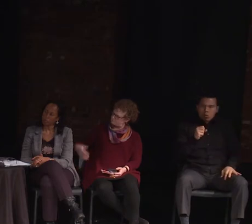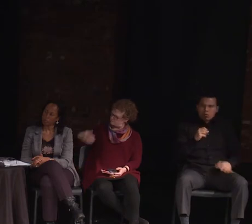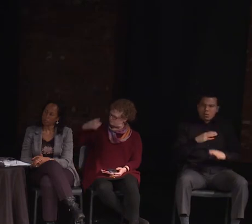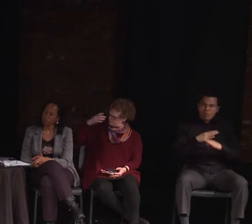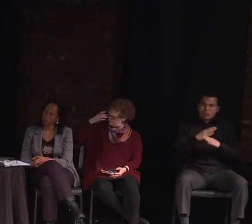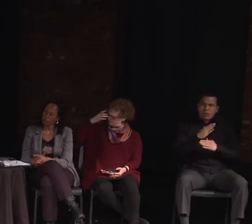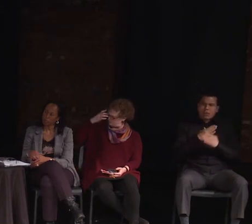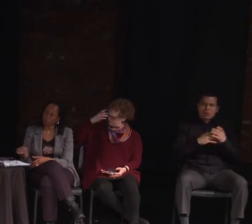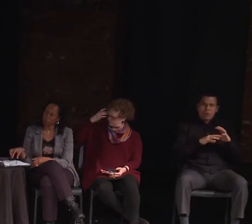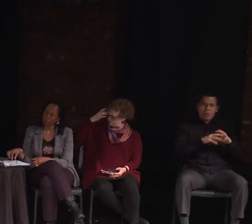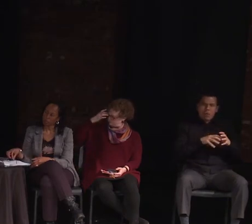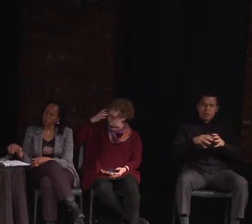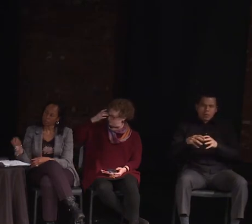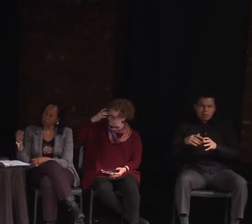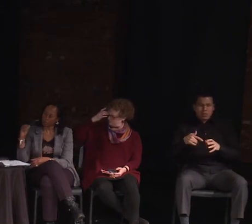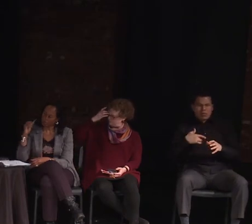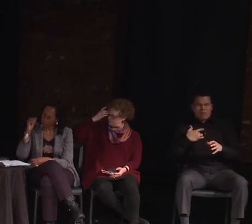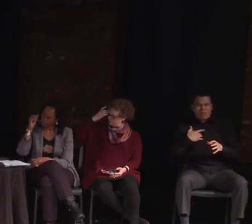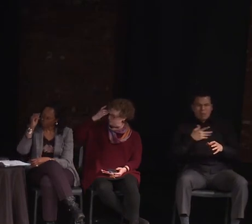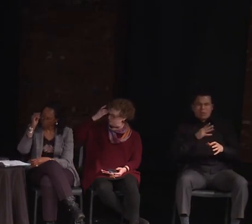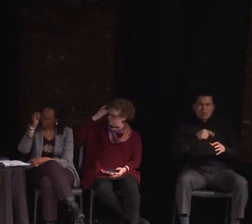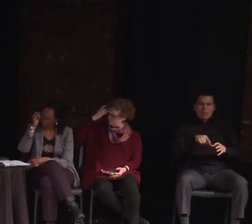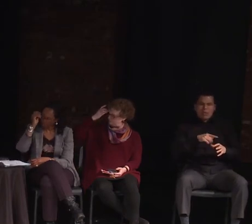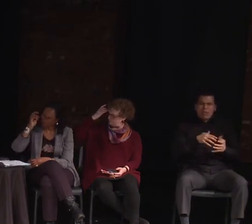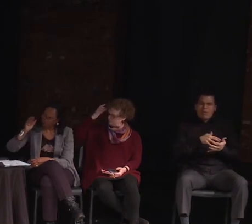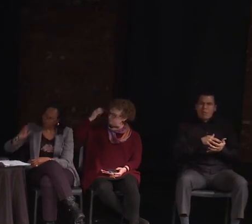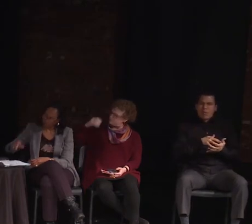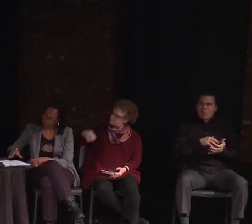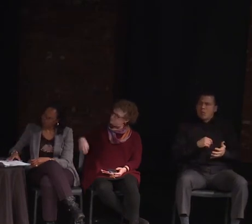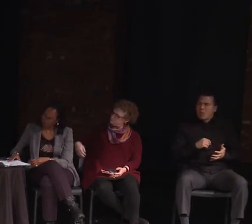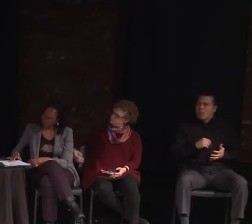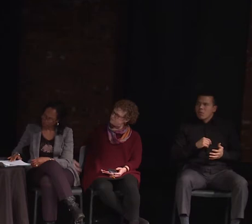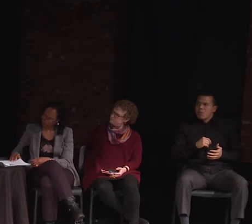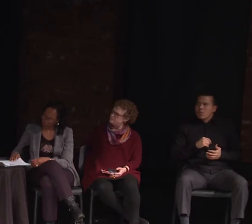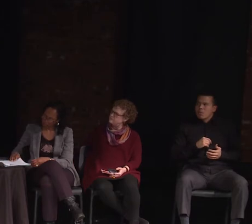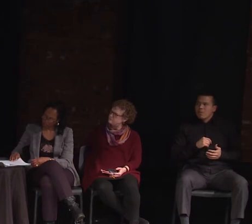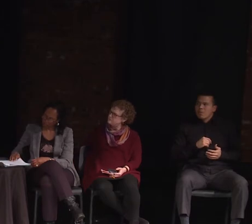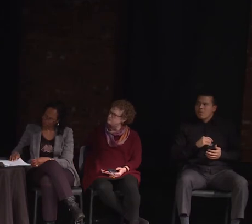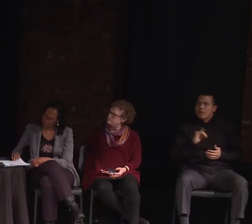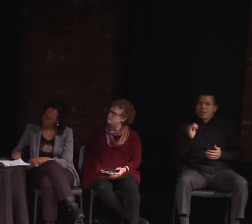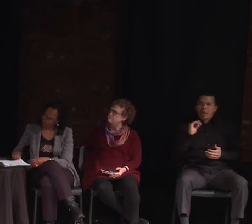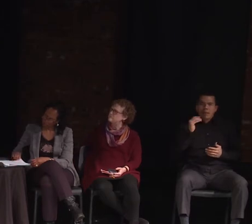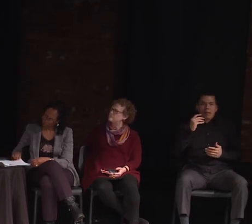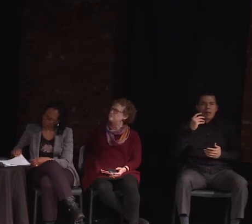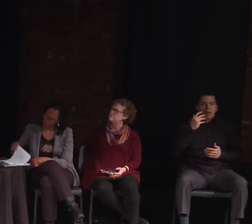were particularly vulnerable, like the Muslim community, the LGBTQ community.